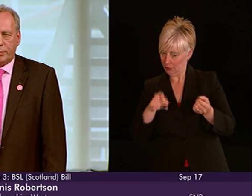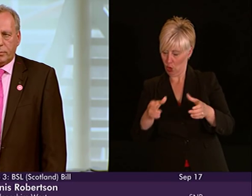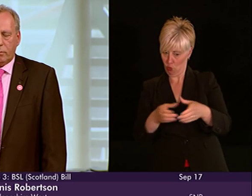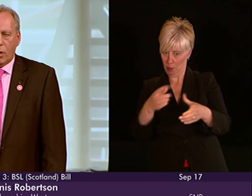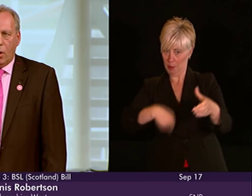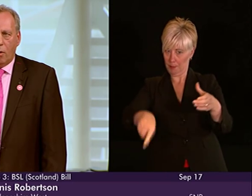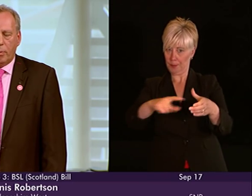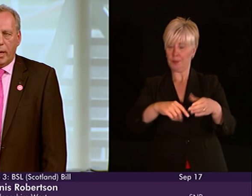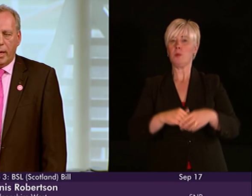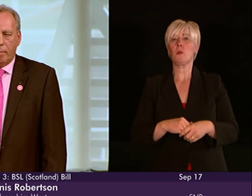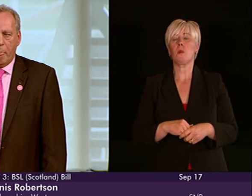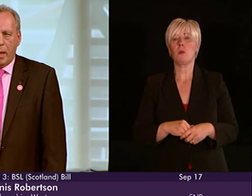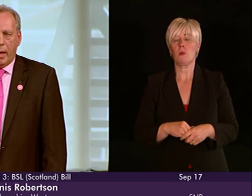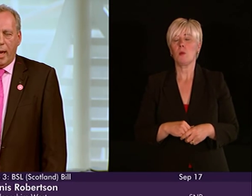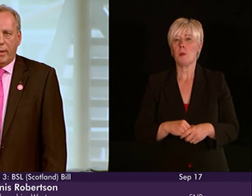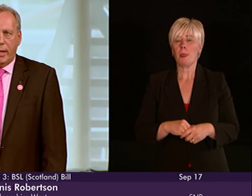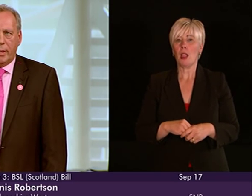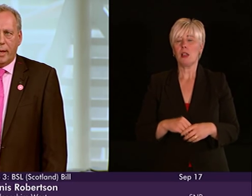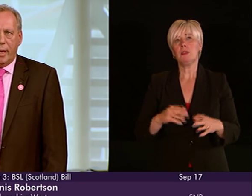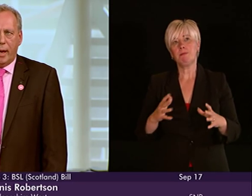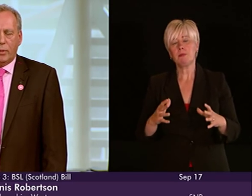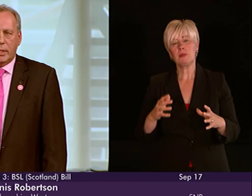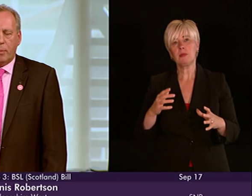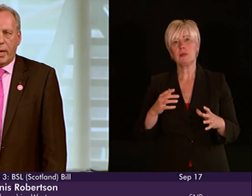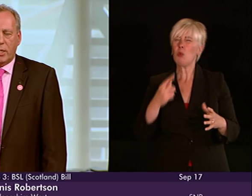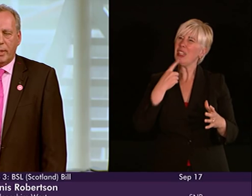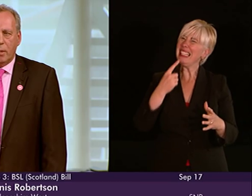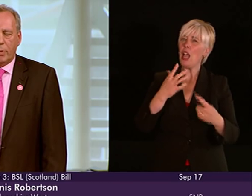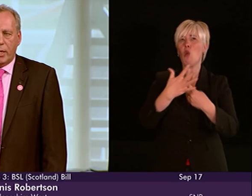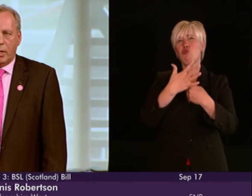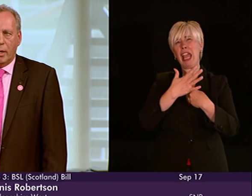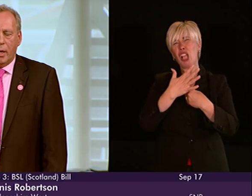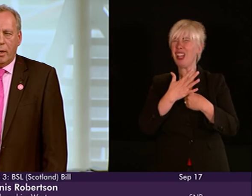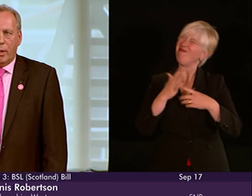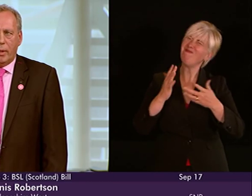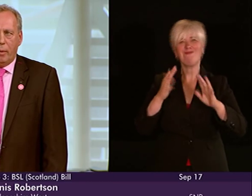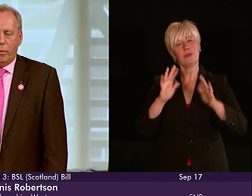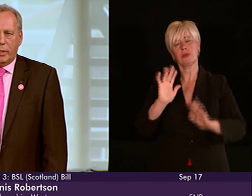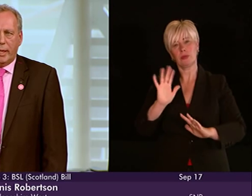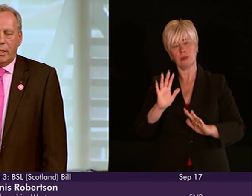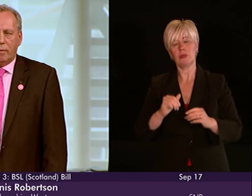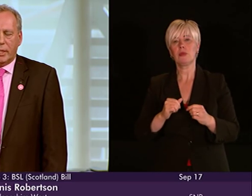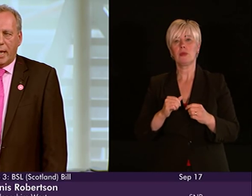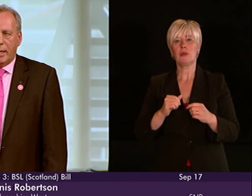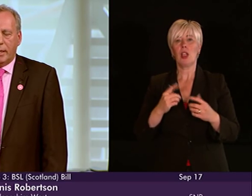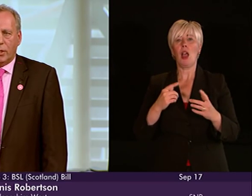of—I was going to say pressure, but that is not right. There is a great deal of understanding